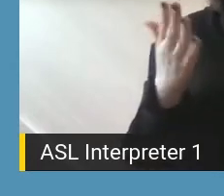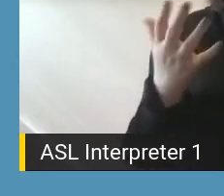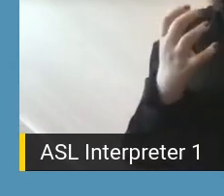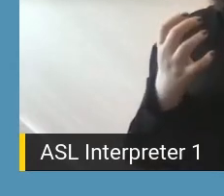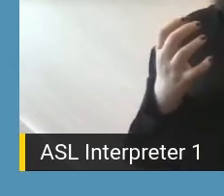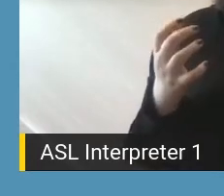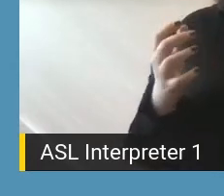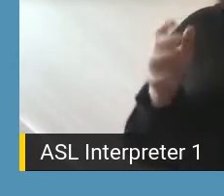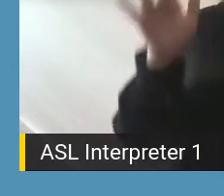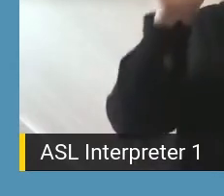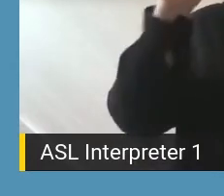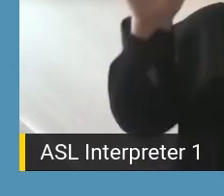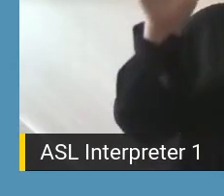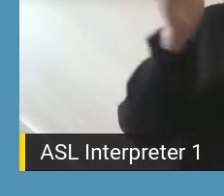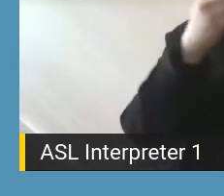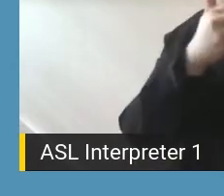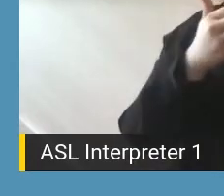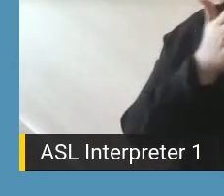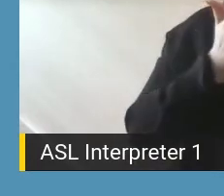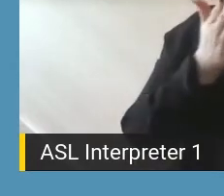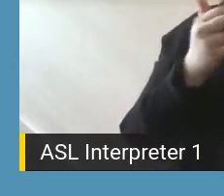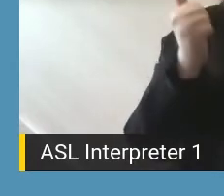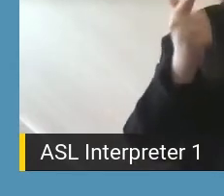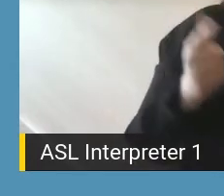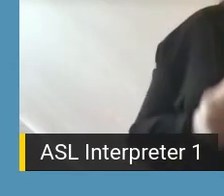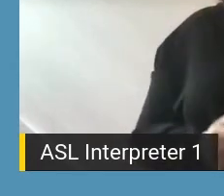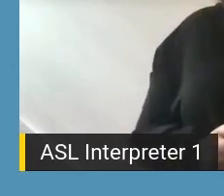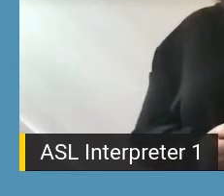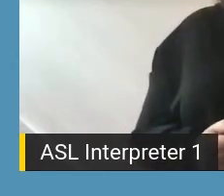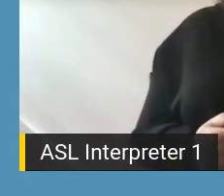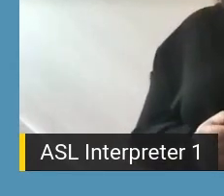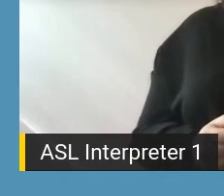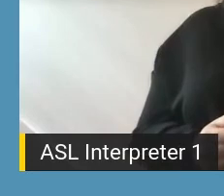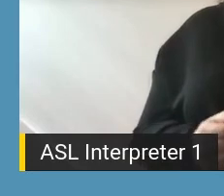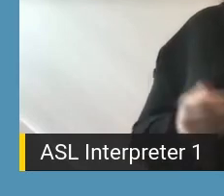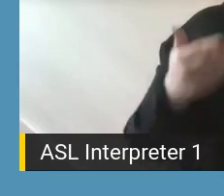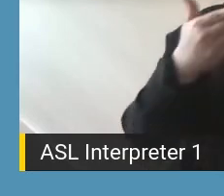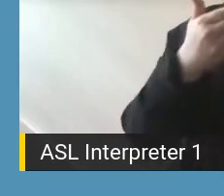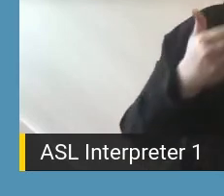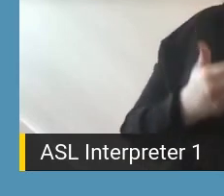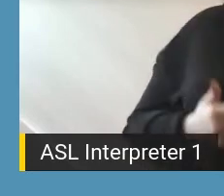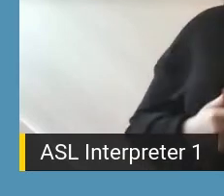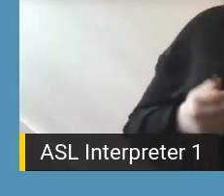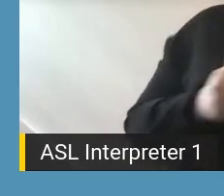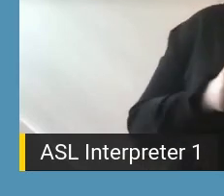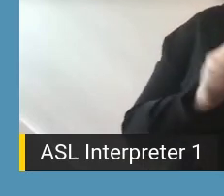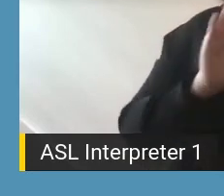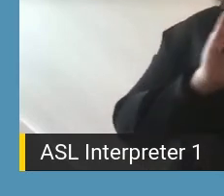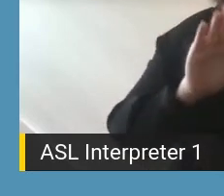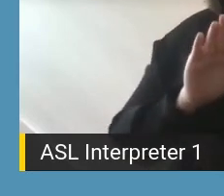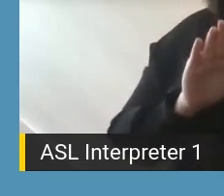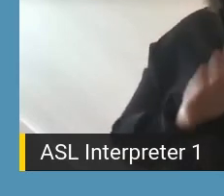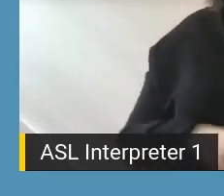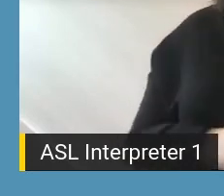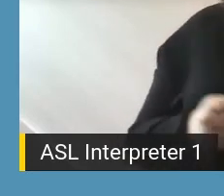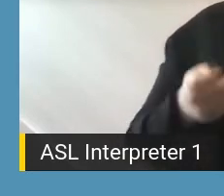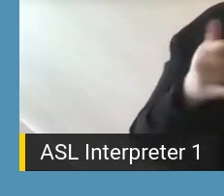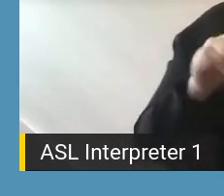out and it will go brrrr there. Yeah. So play around with that, look at the tutorials, I'm